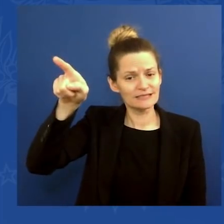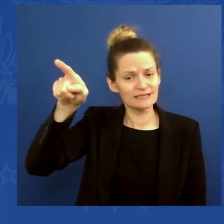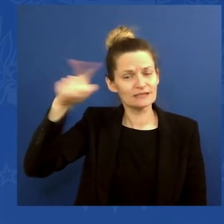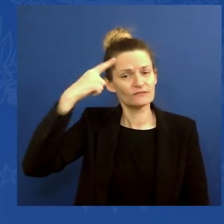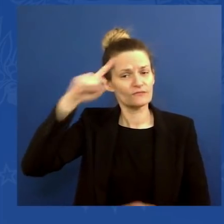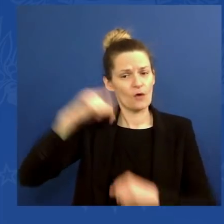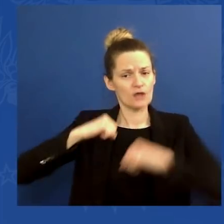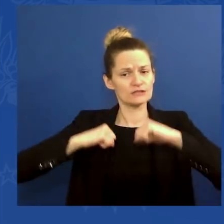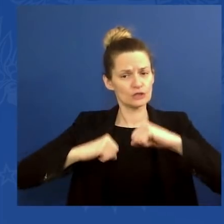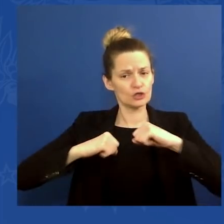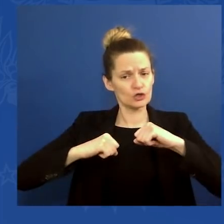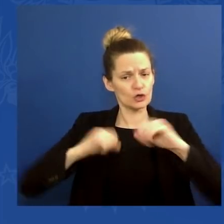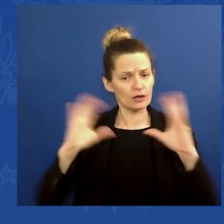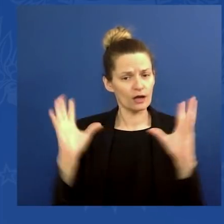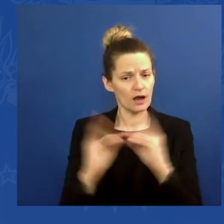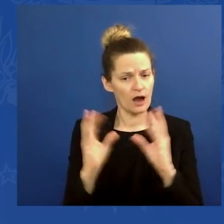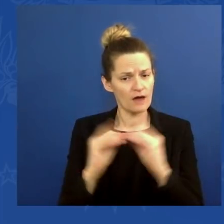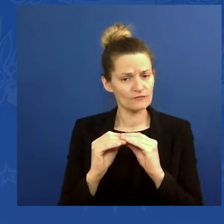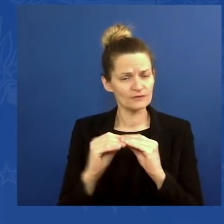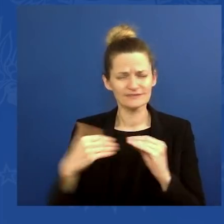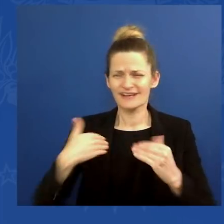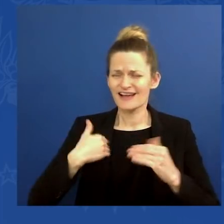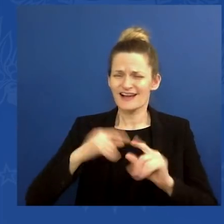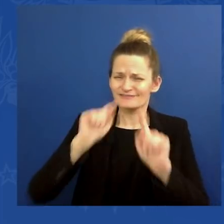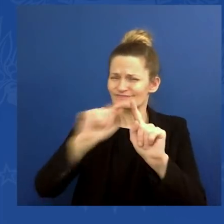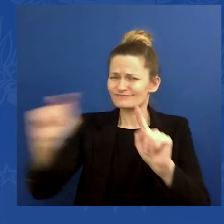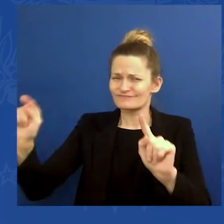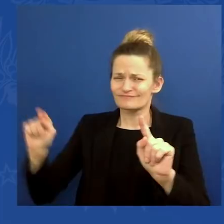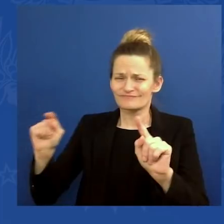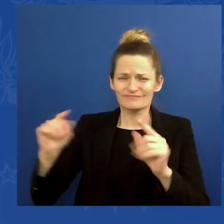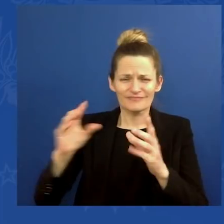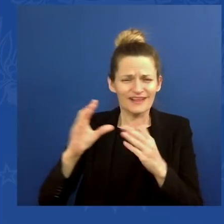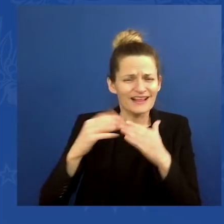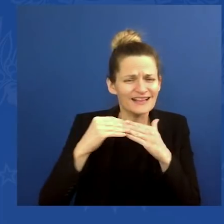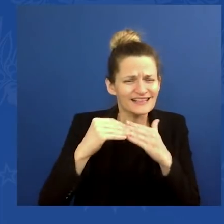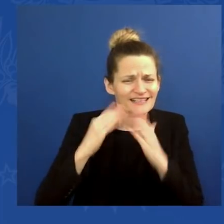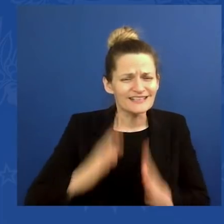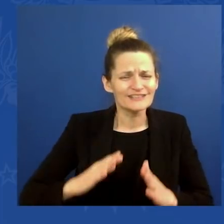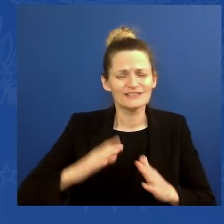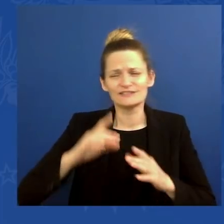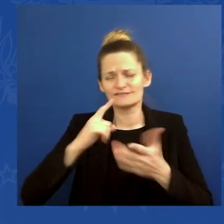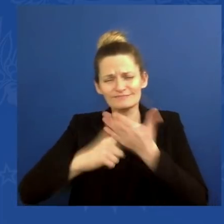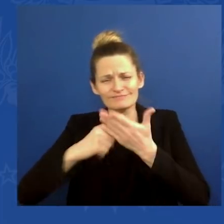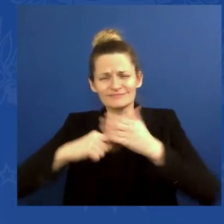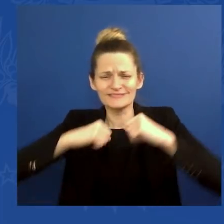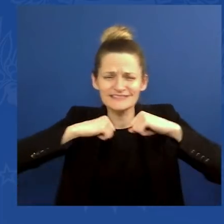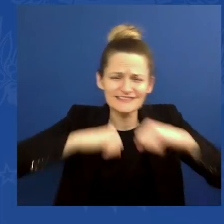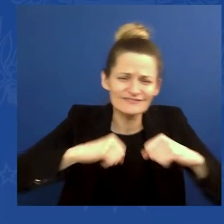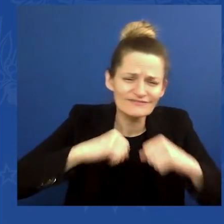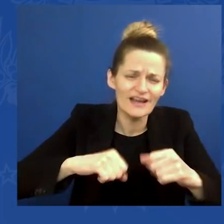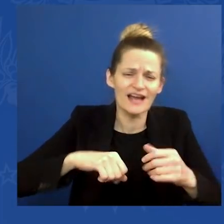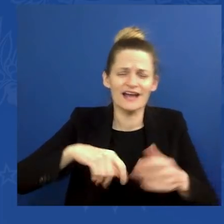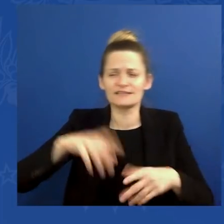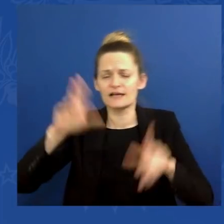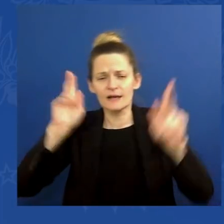we heard leaders of countries and foreign ministers, defense ministers. But heads of state, right?